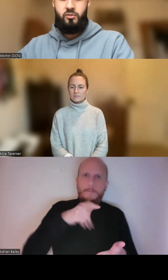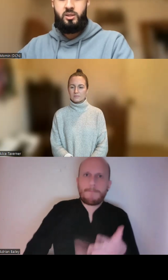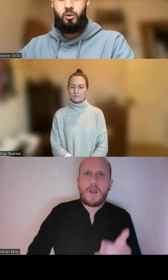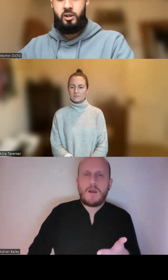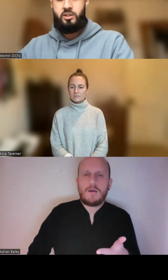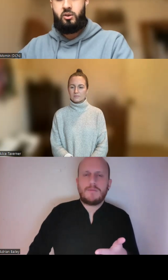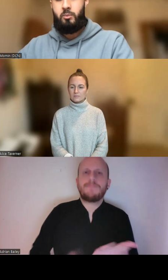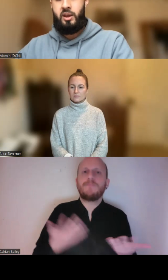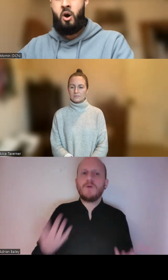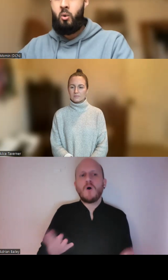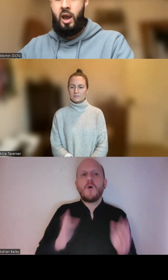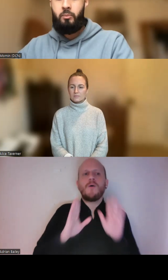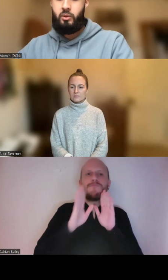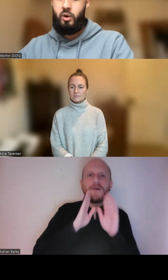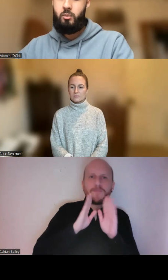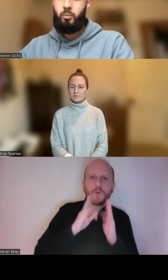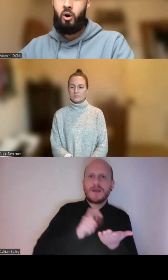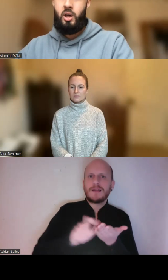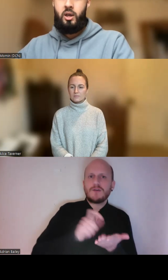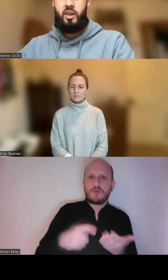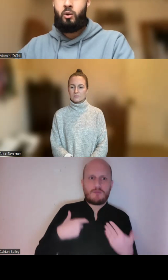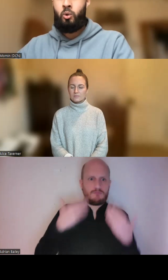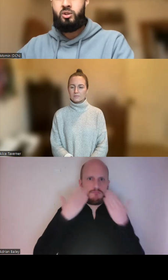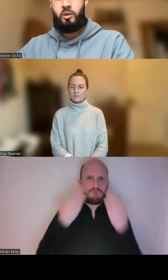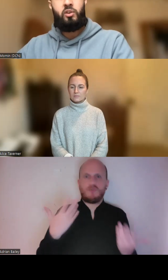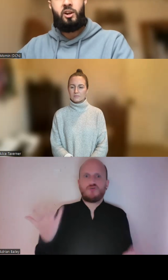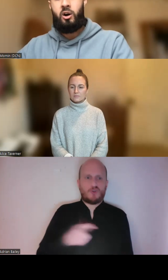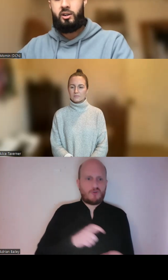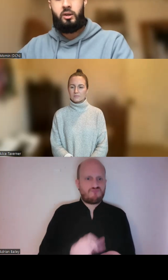With Facebook and Instagram, they're not aware but they can also be retargeted.